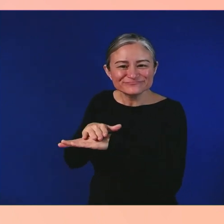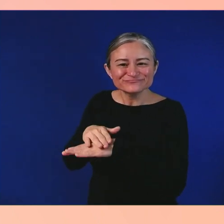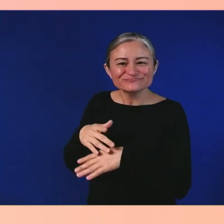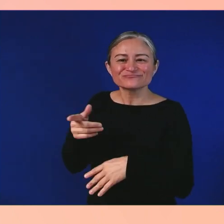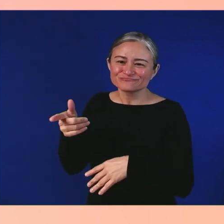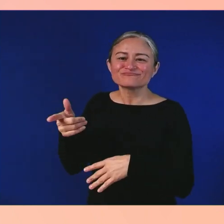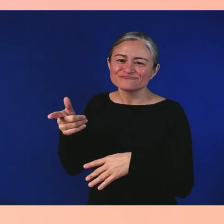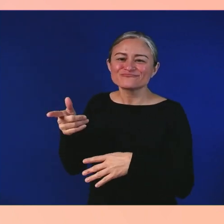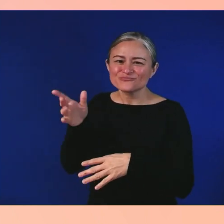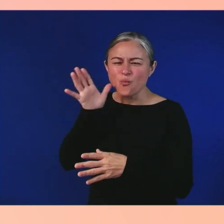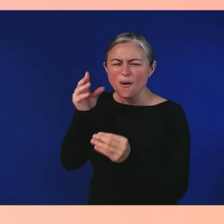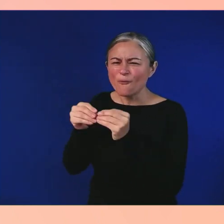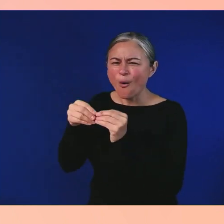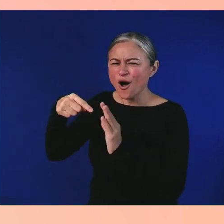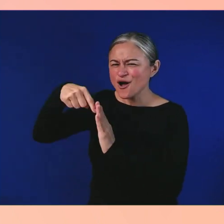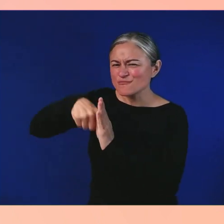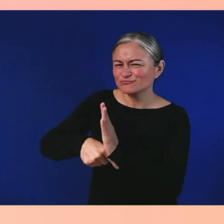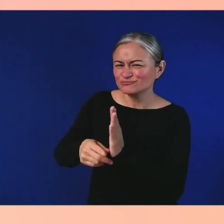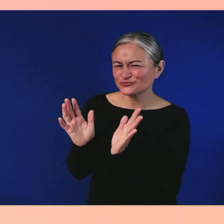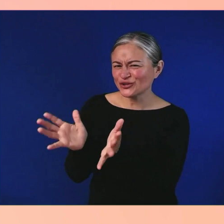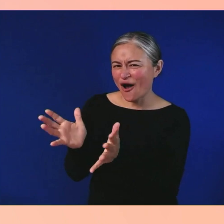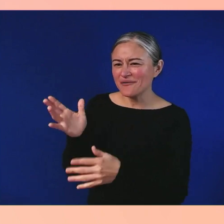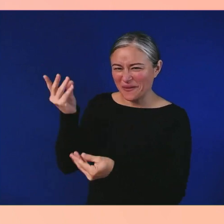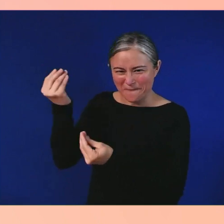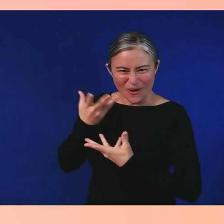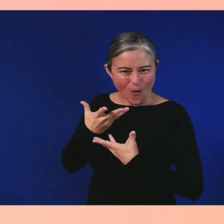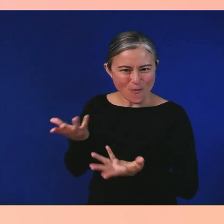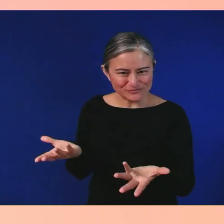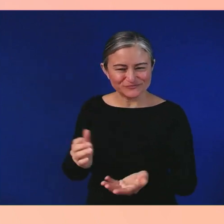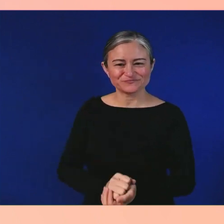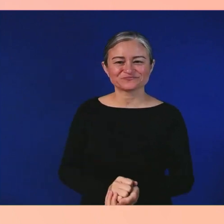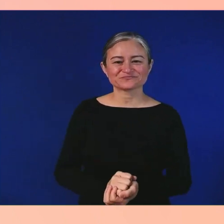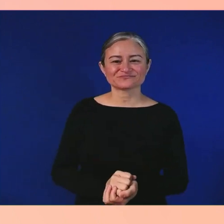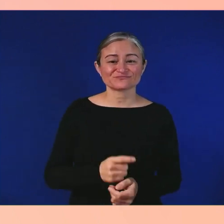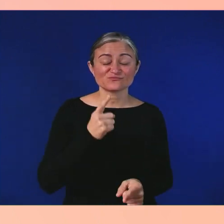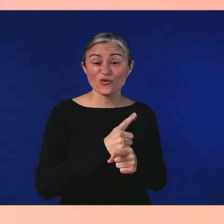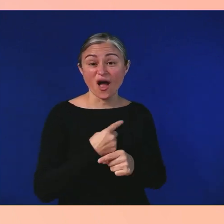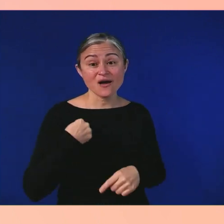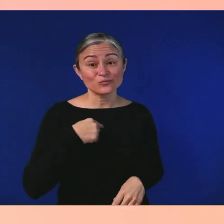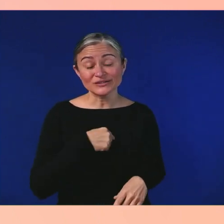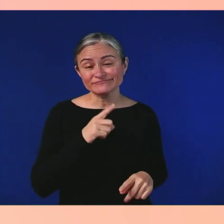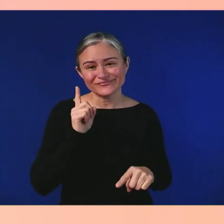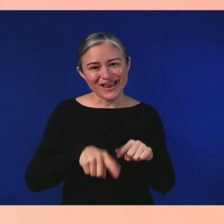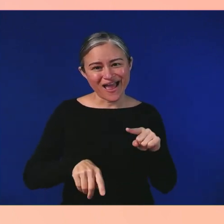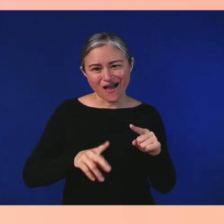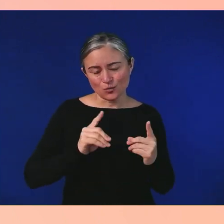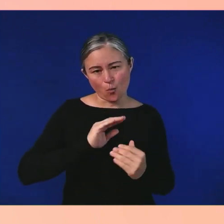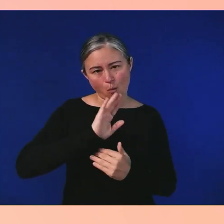cannot do this alone. We need all the support of our partners across the world to join us to share knowledge.